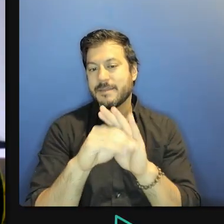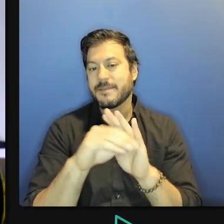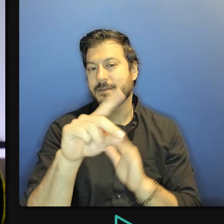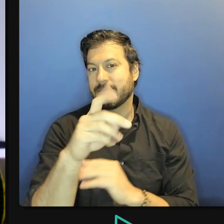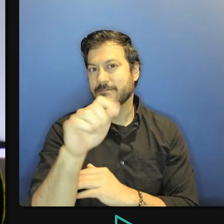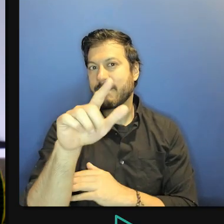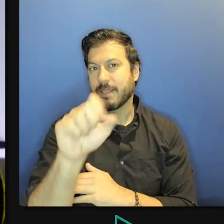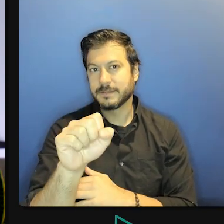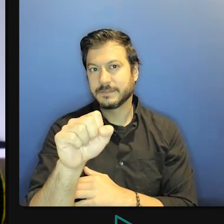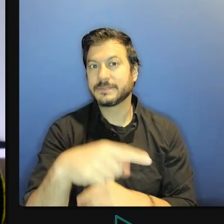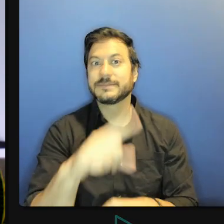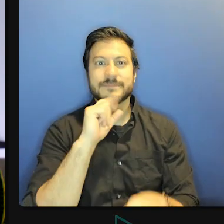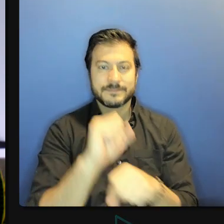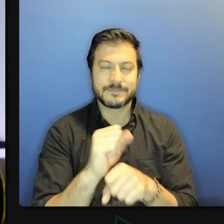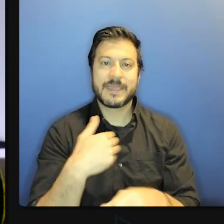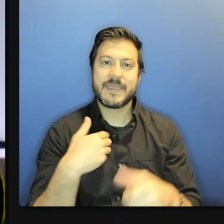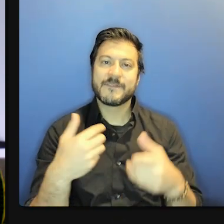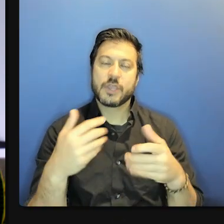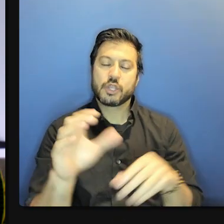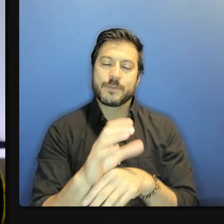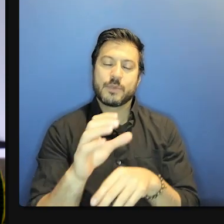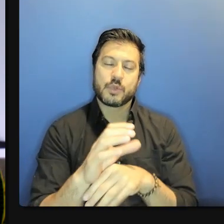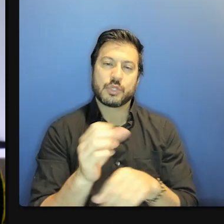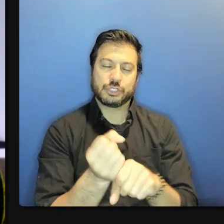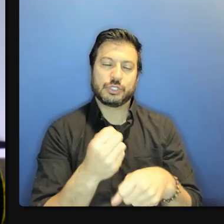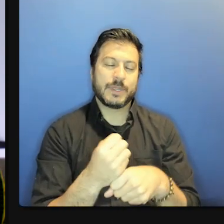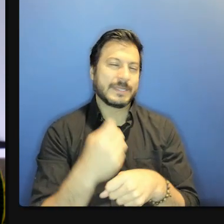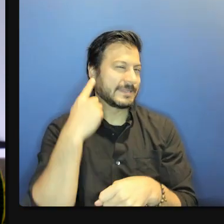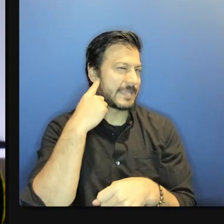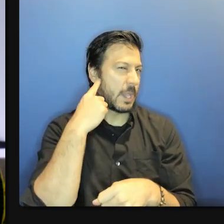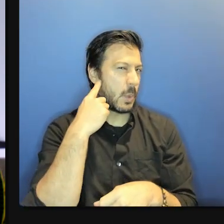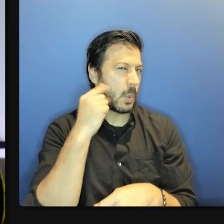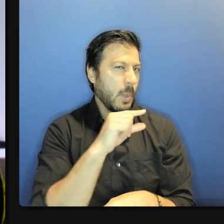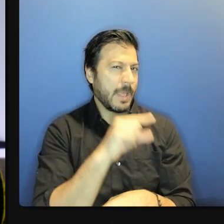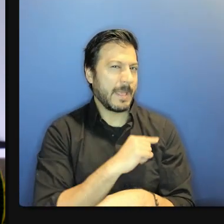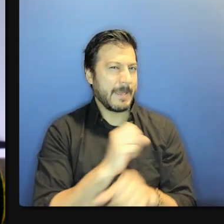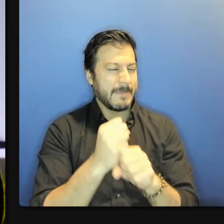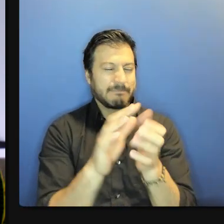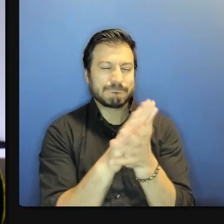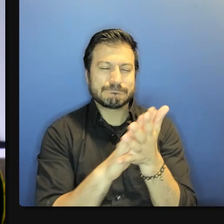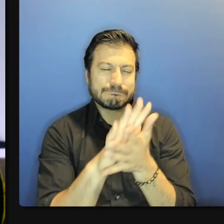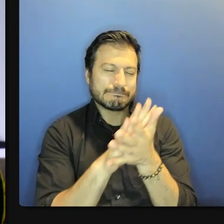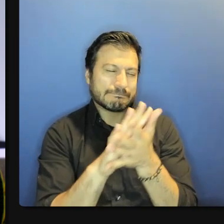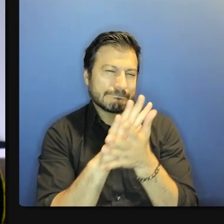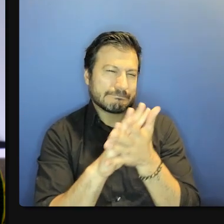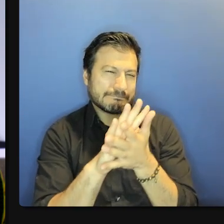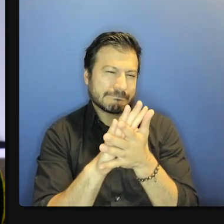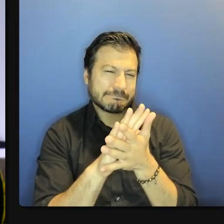But the result has a definitive computer-generated sound quality that can result in a muffled, fuzzy voice synthesis.